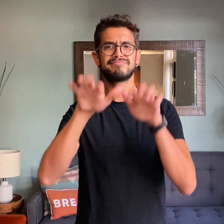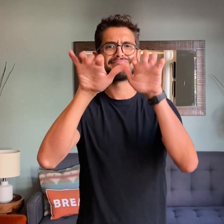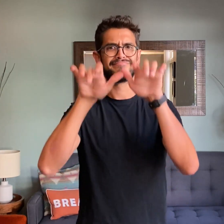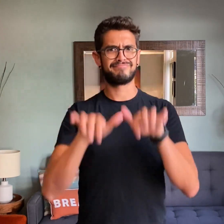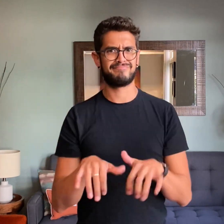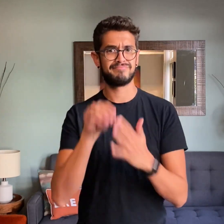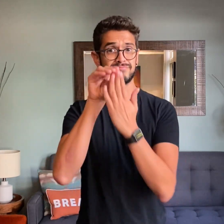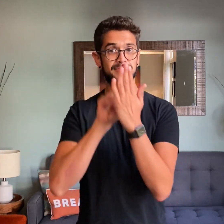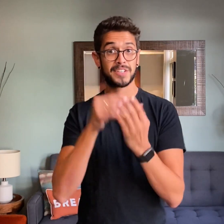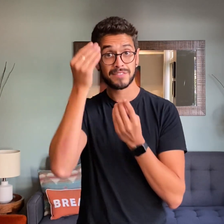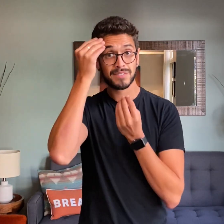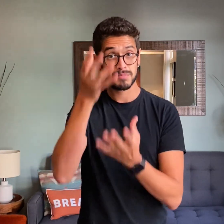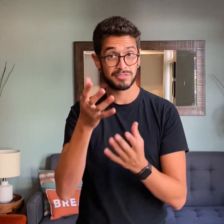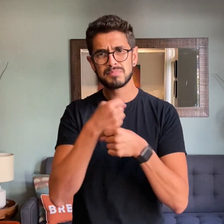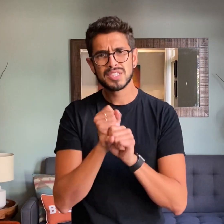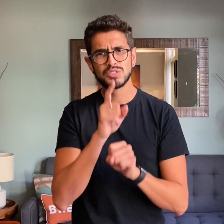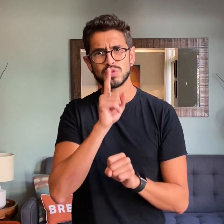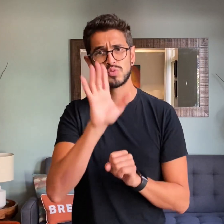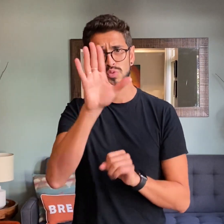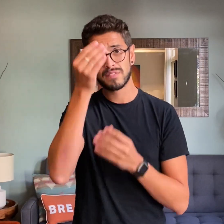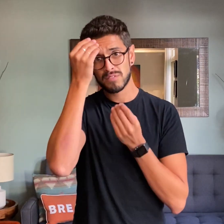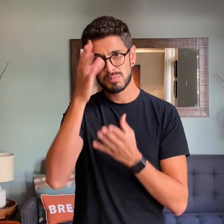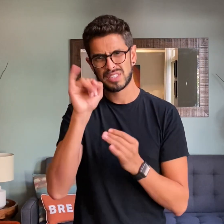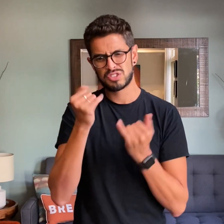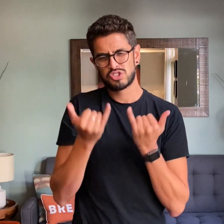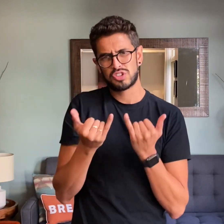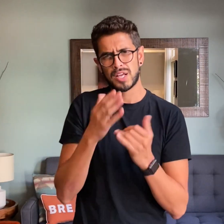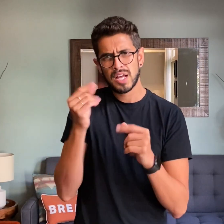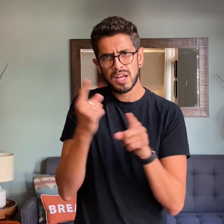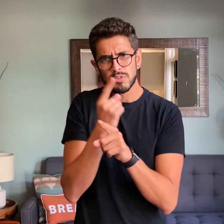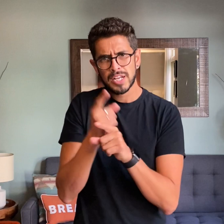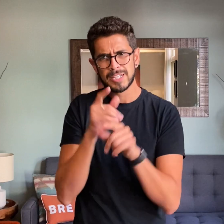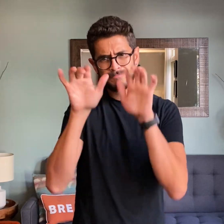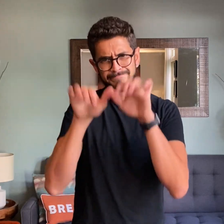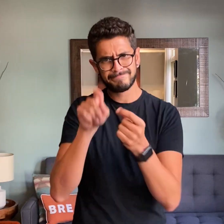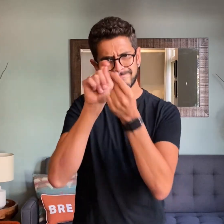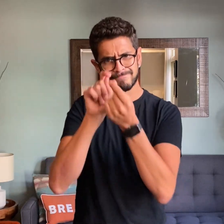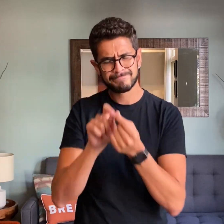When you fill out the form, make sure your information is accurate and current!